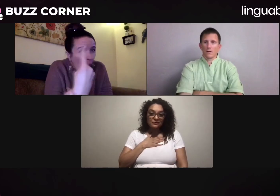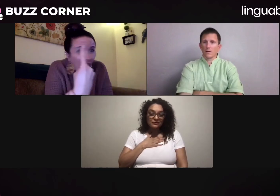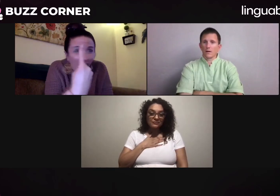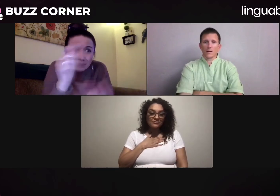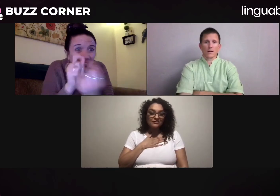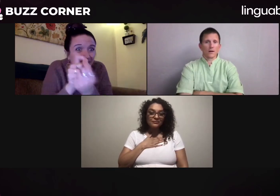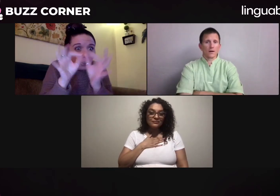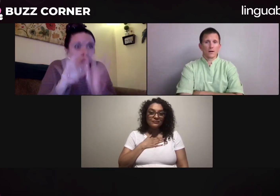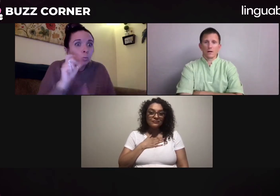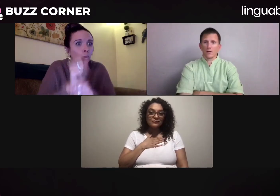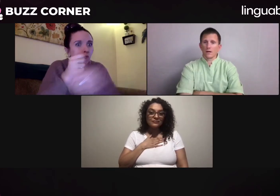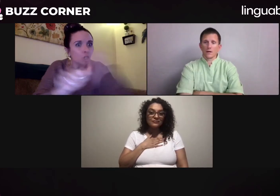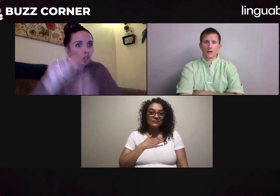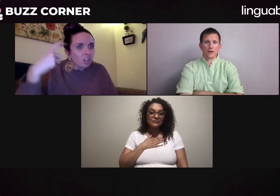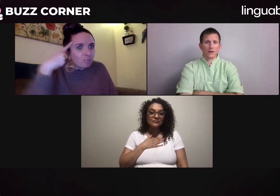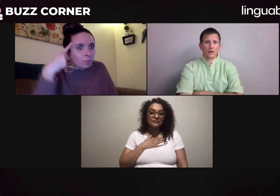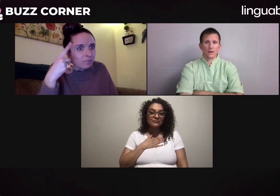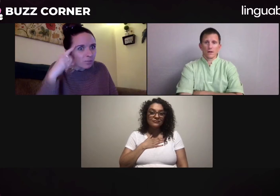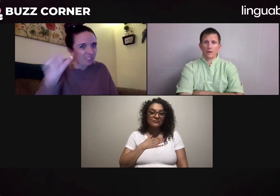of actually being imprisoned for that.